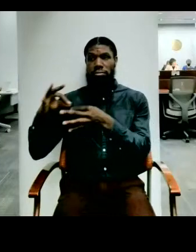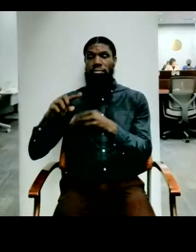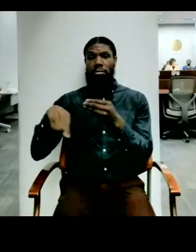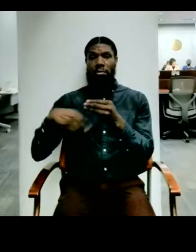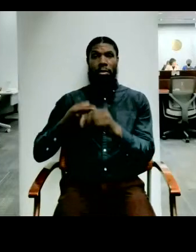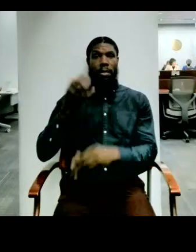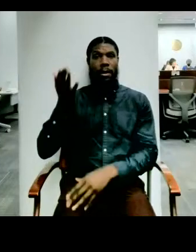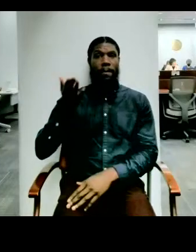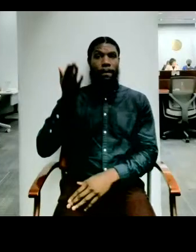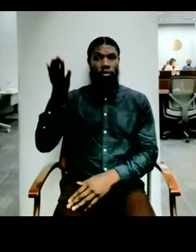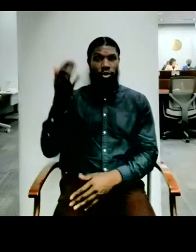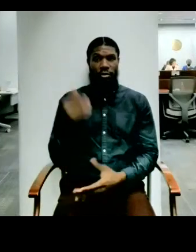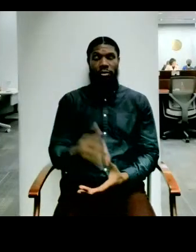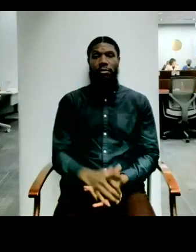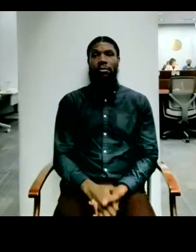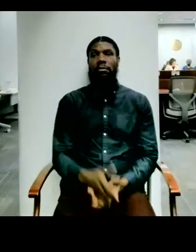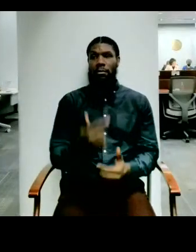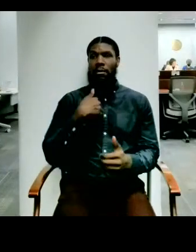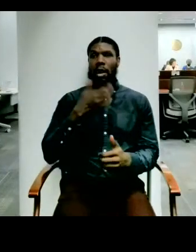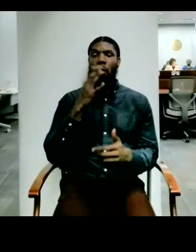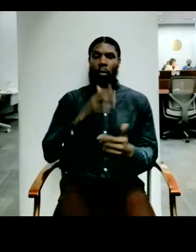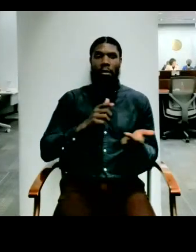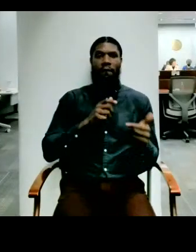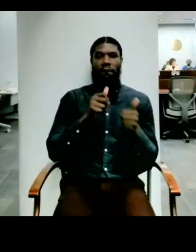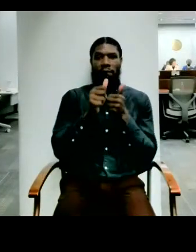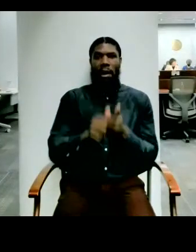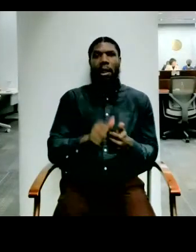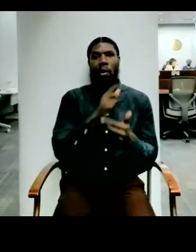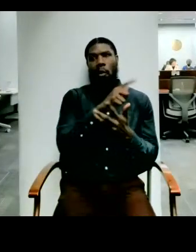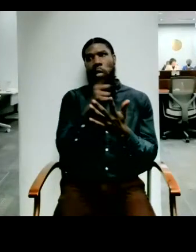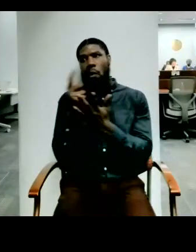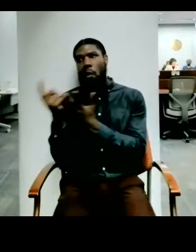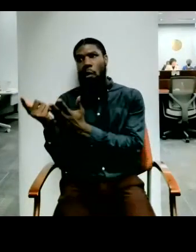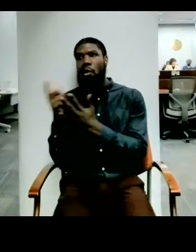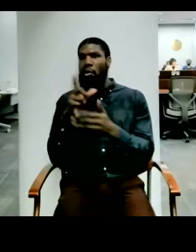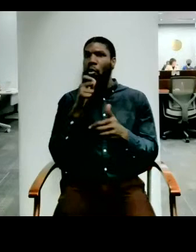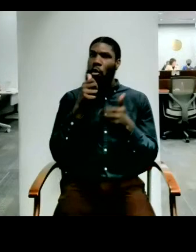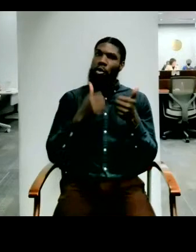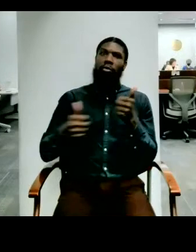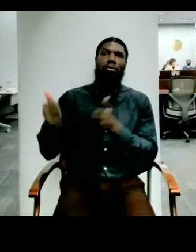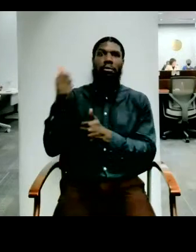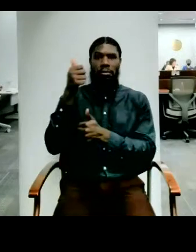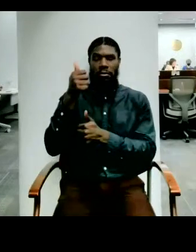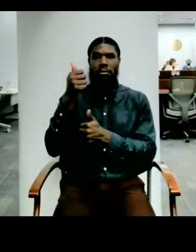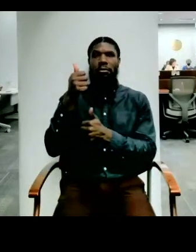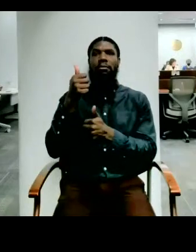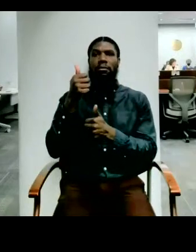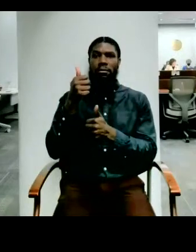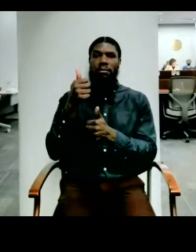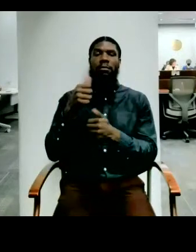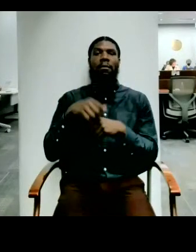um I would go in order of seniority, but I will put that question, I think it would be most ex-PE